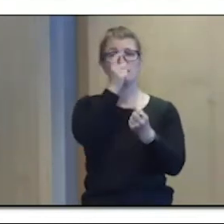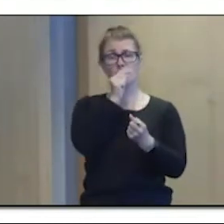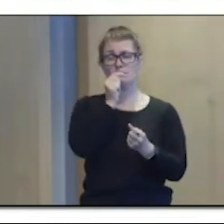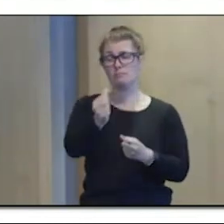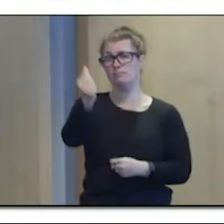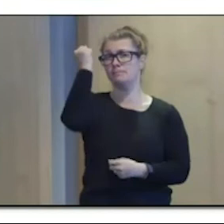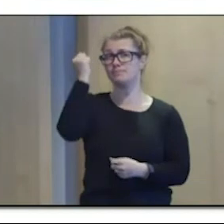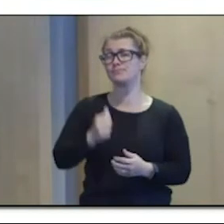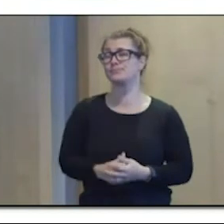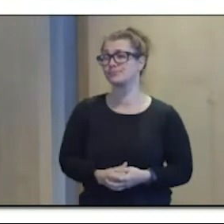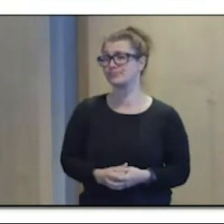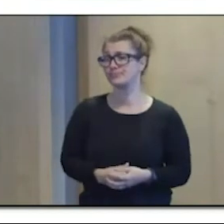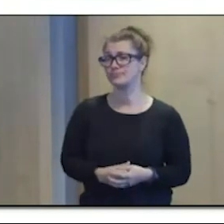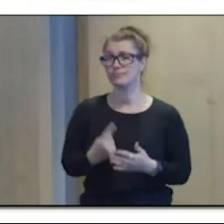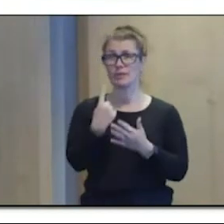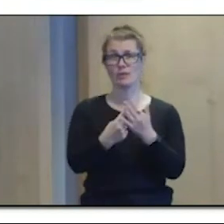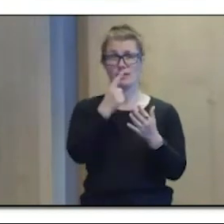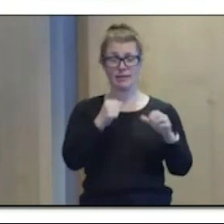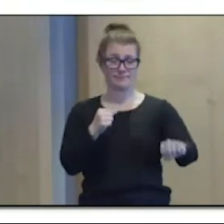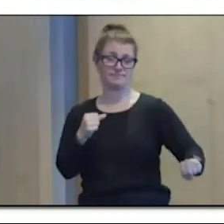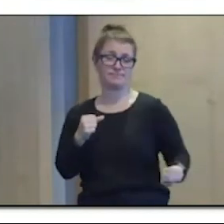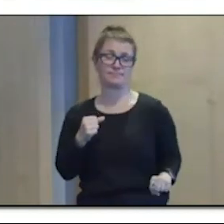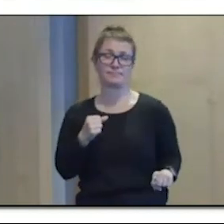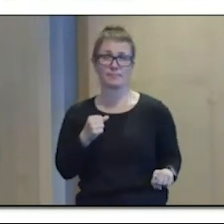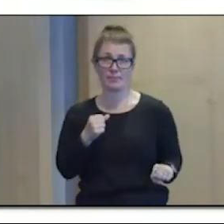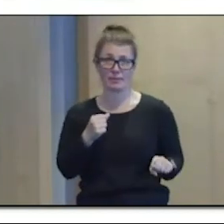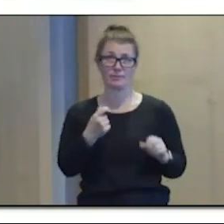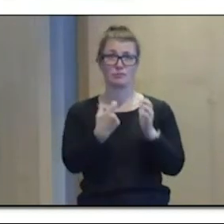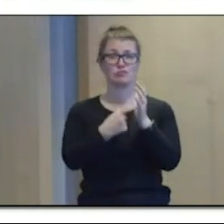but it only has one gear to do so well while it has many gears to go forward.